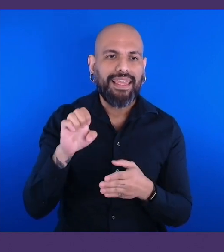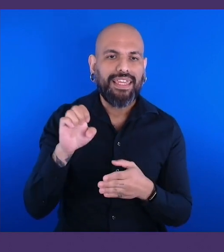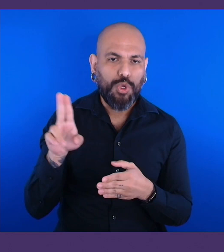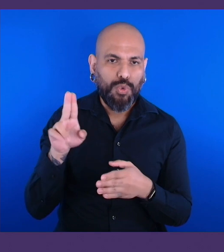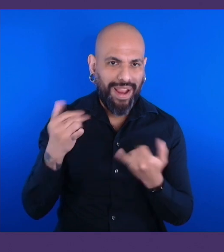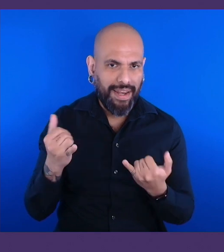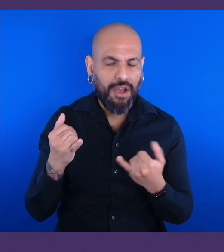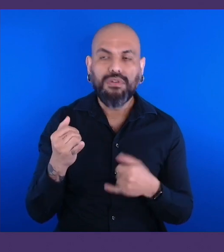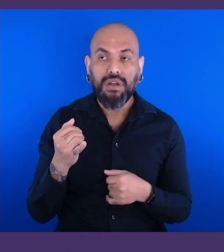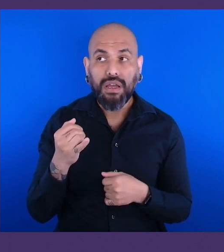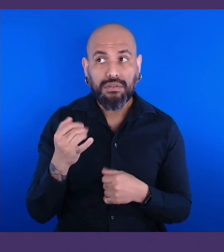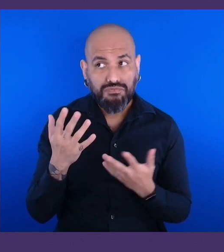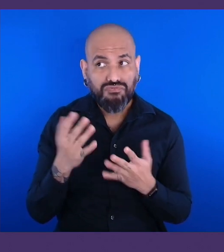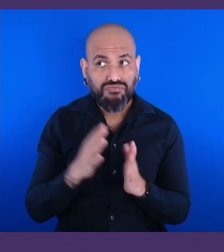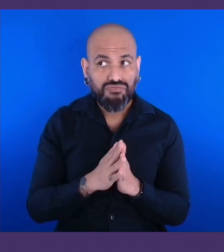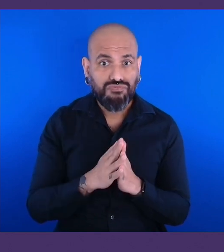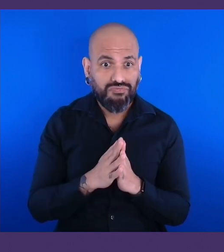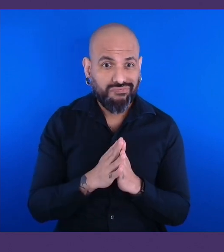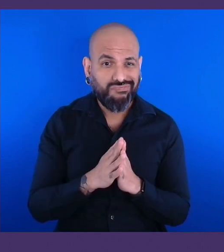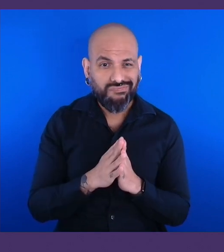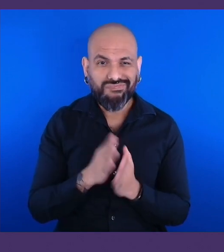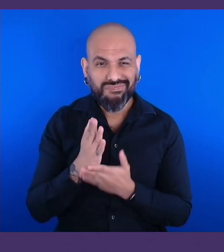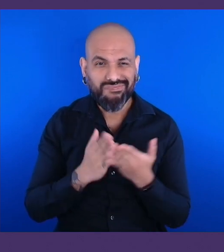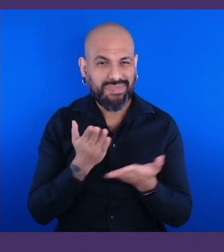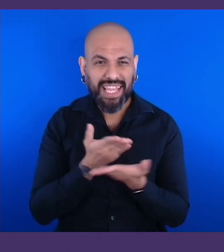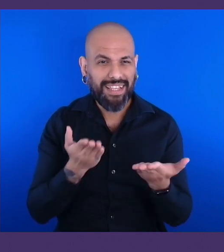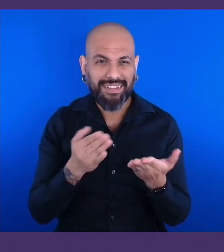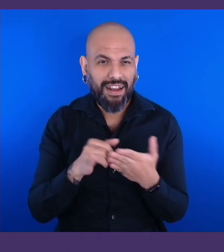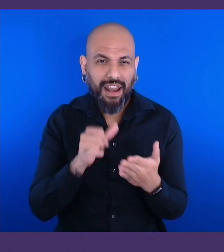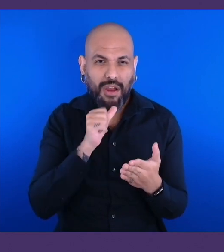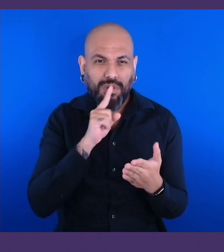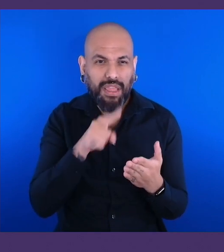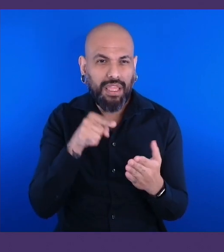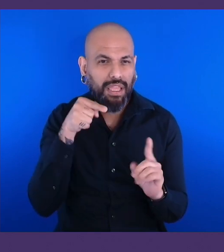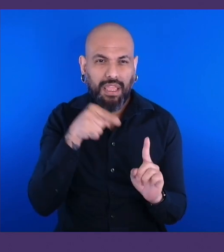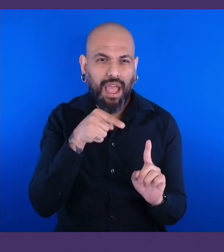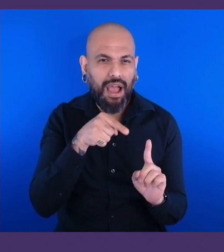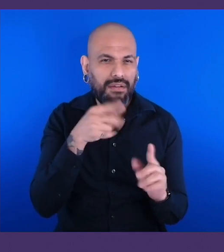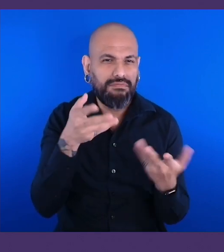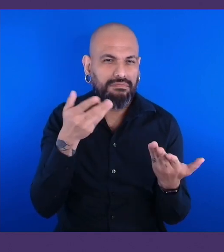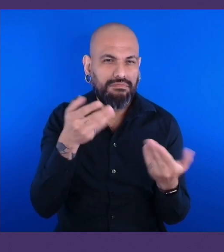even things that don't necessarily obviously touch on accessibility, things